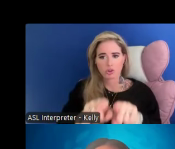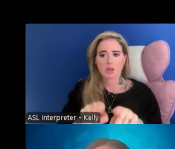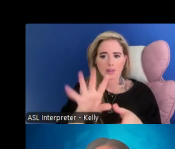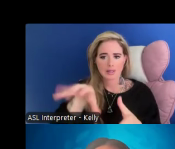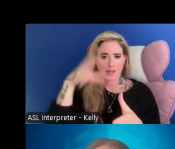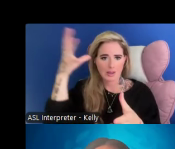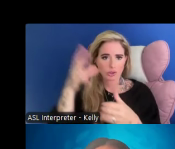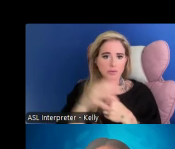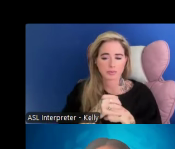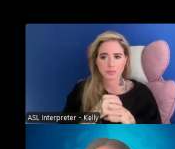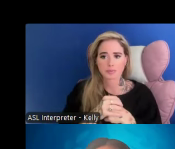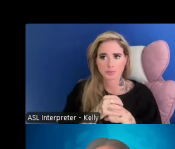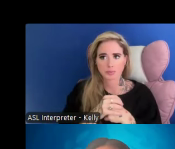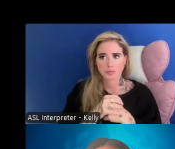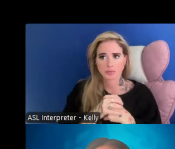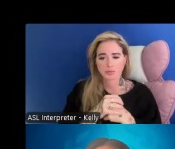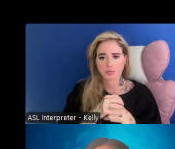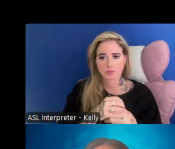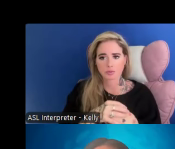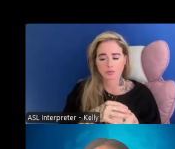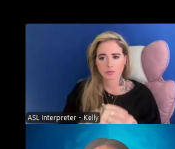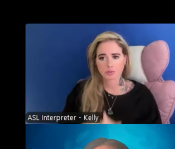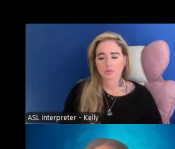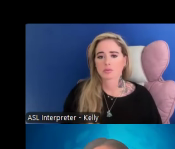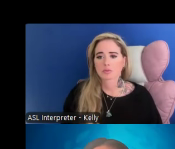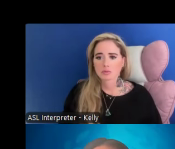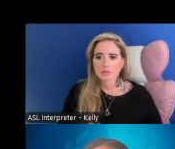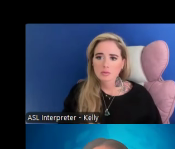dissemination of information during a disaster.